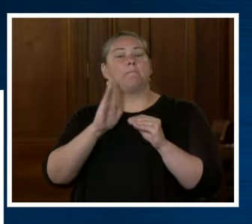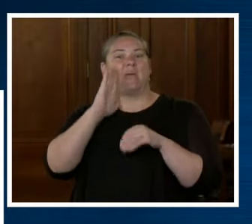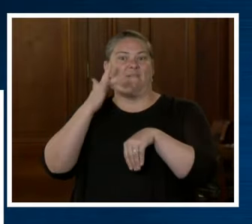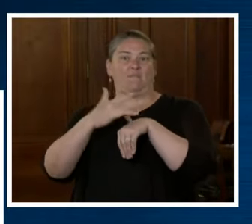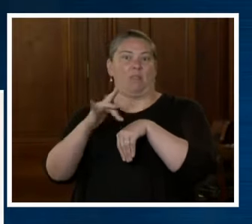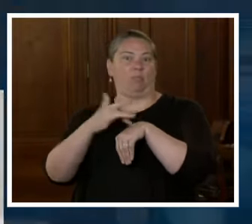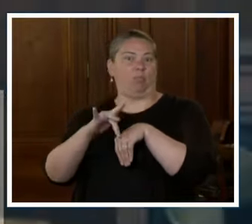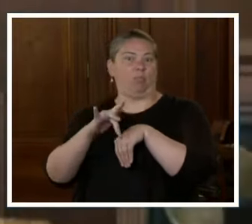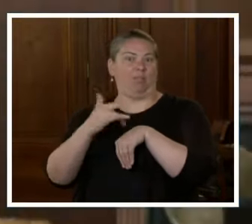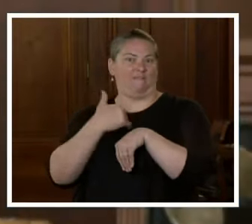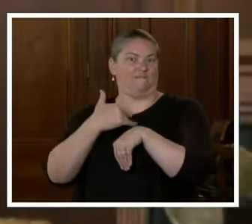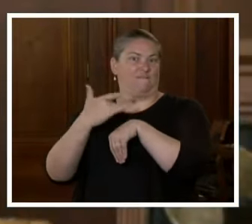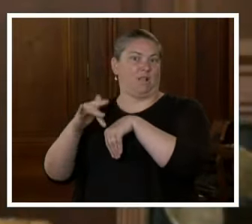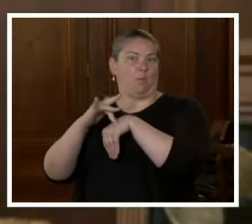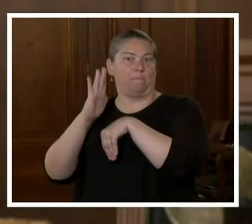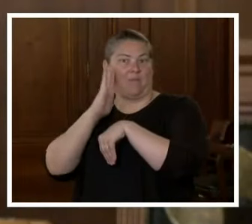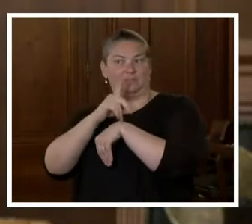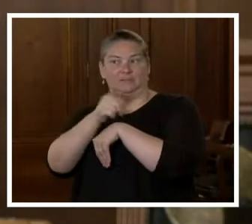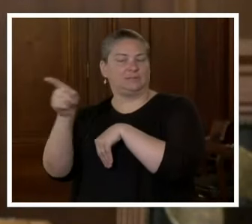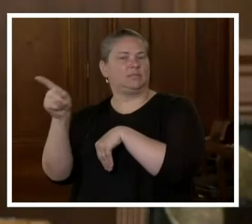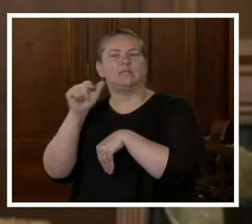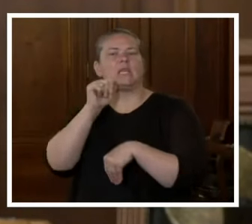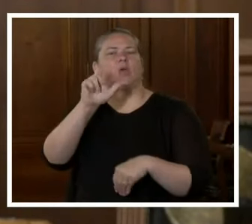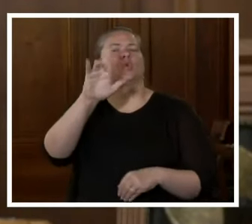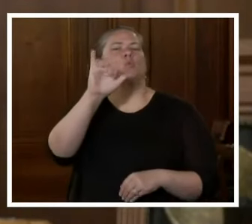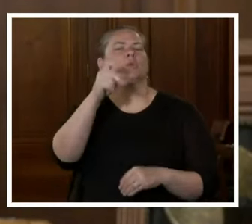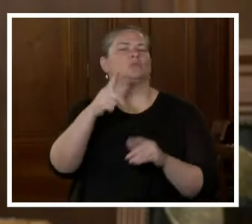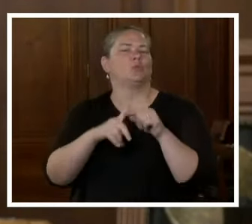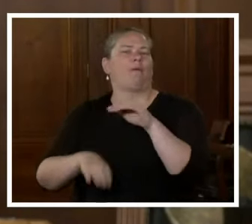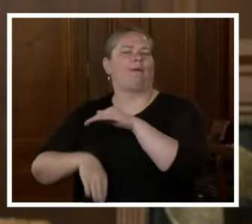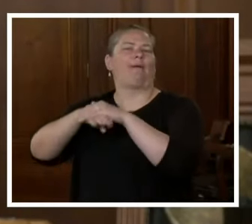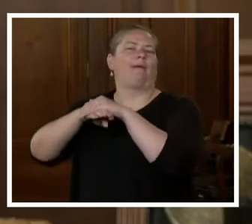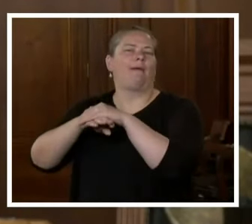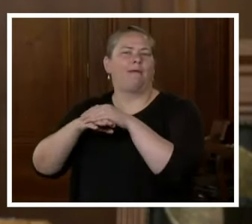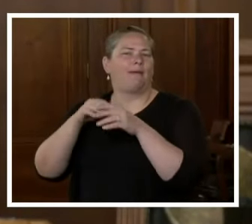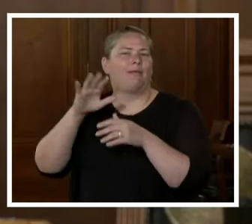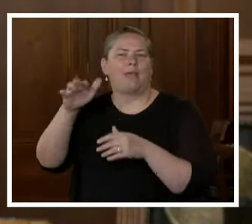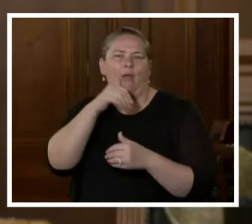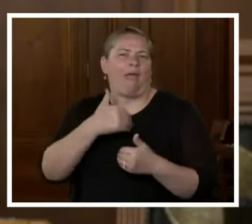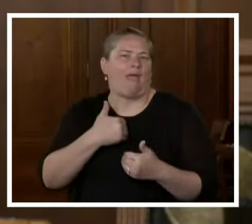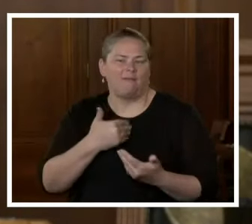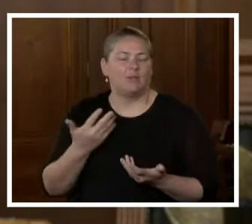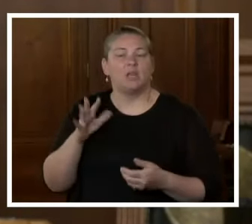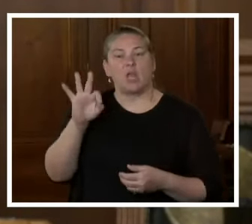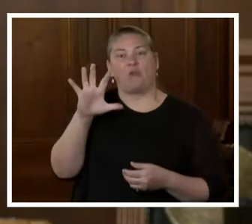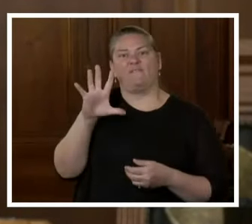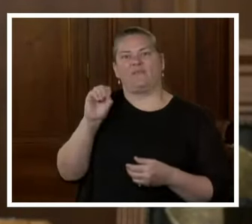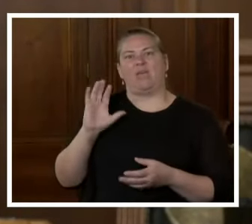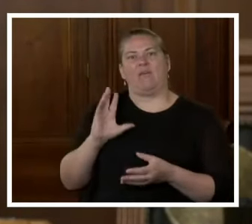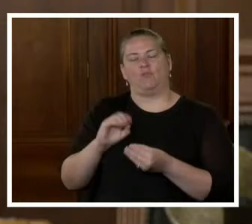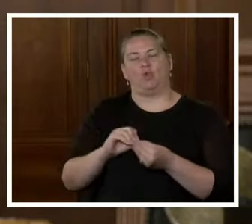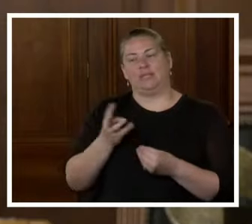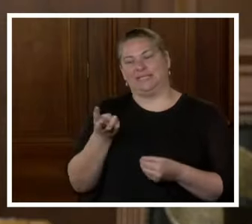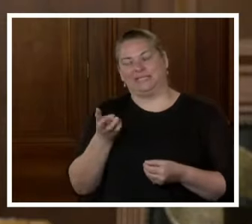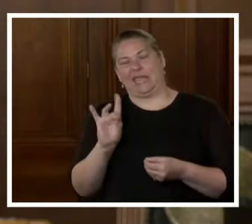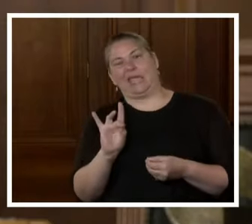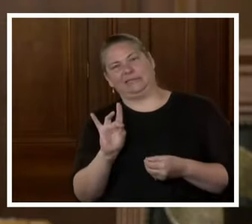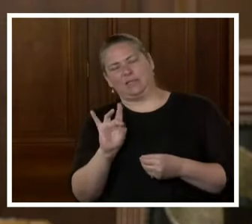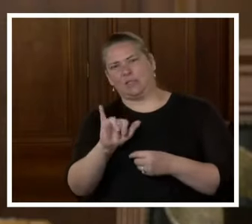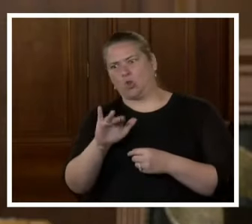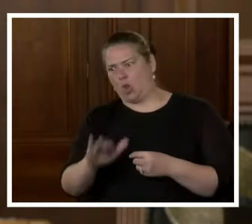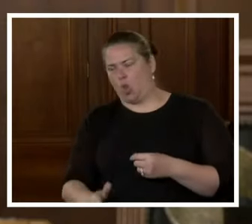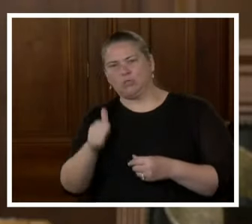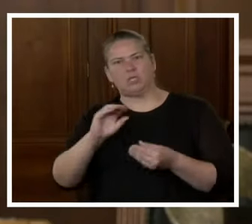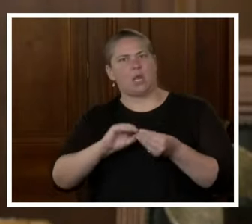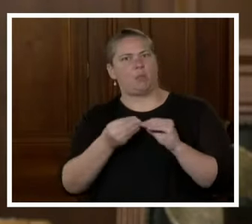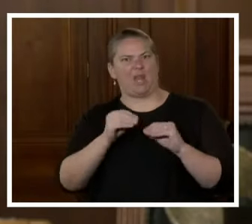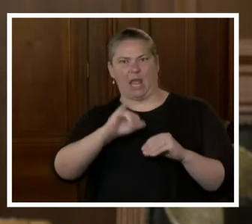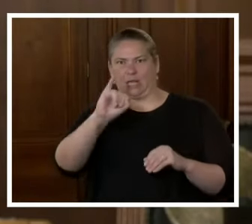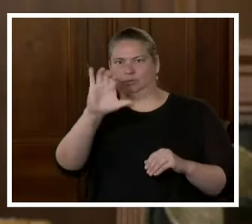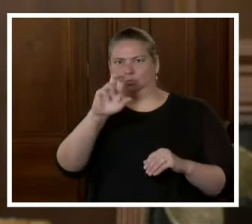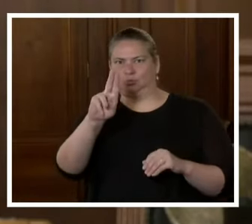THROUGH -- I'M GOING TO GET A